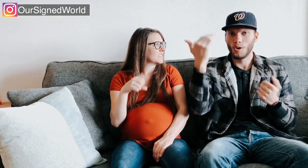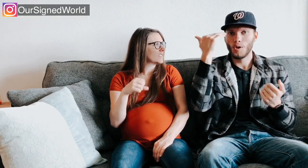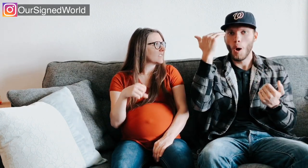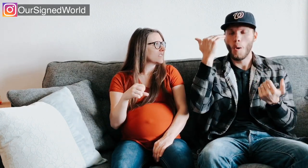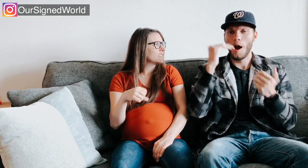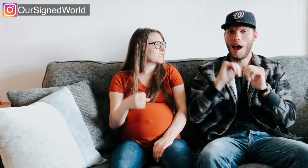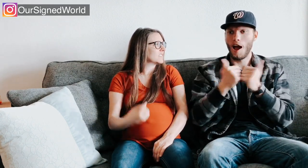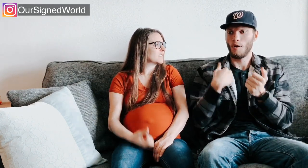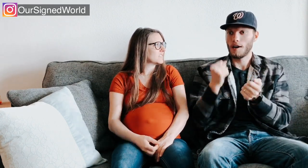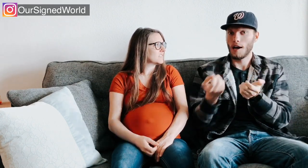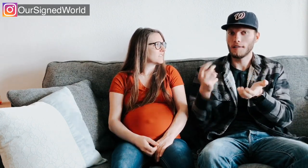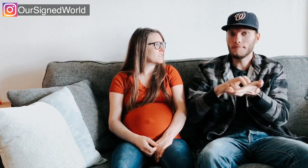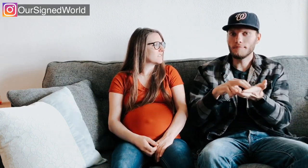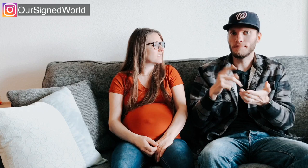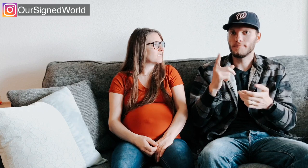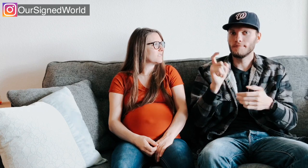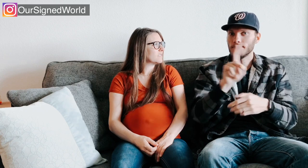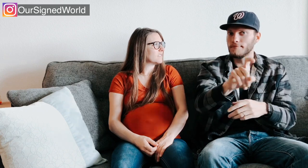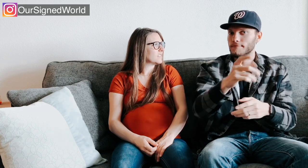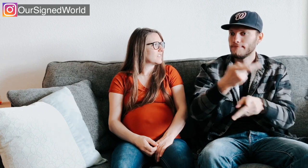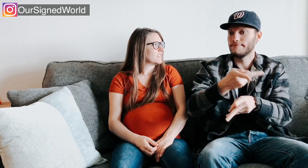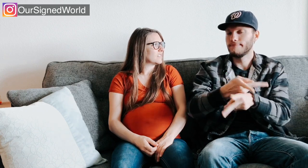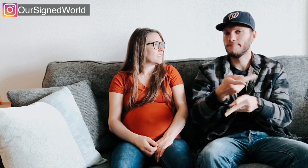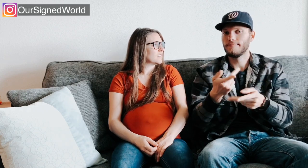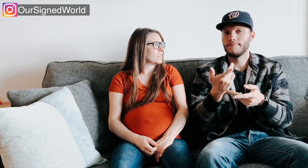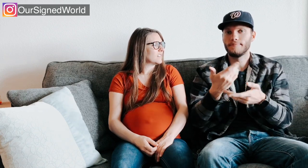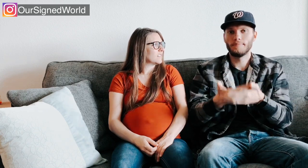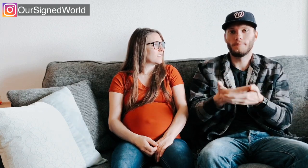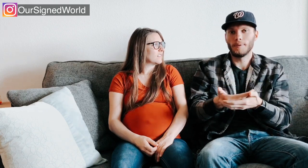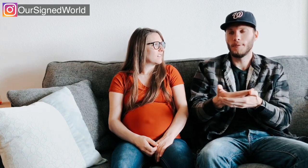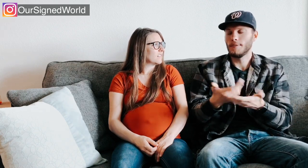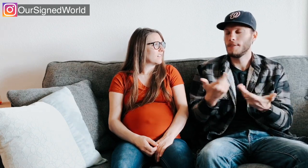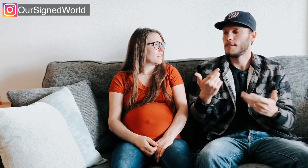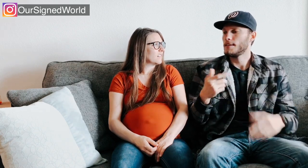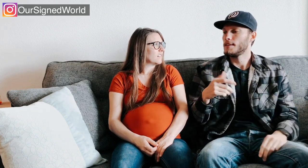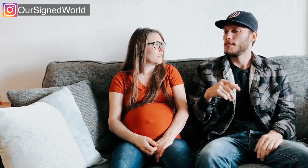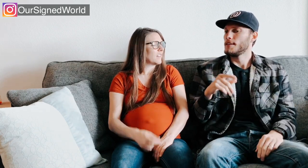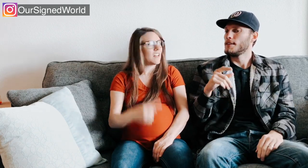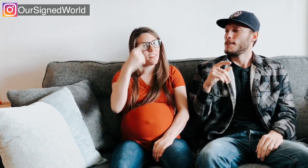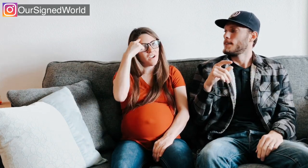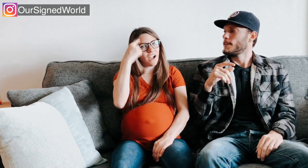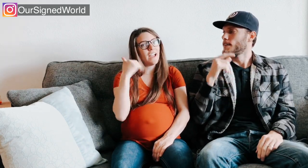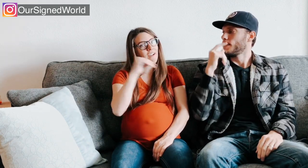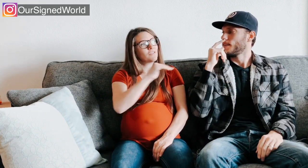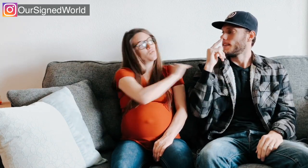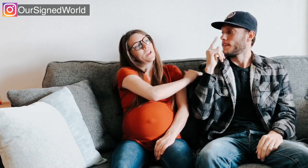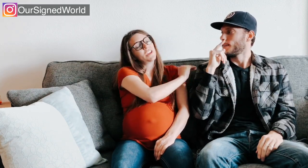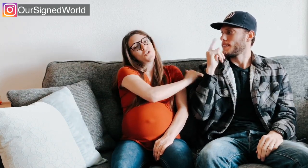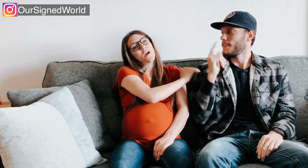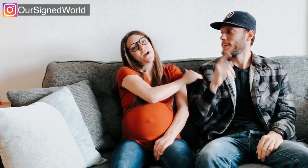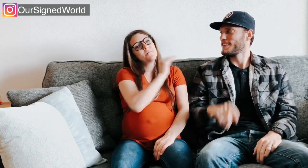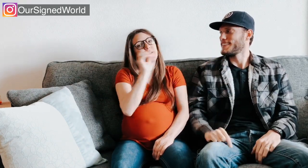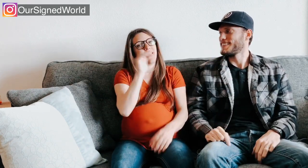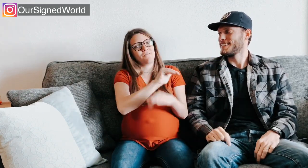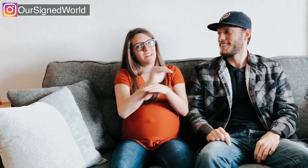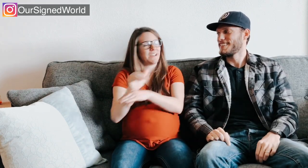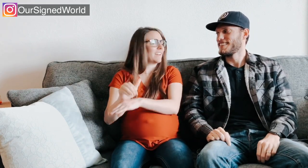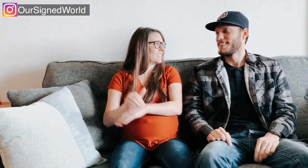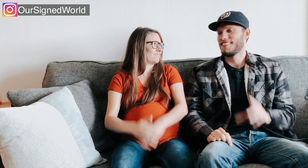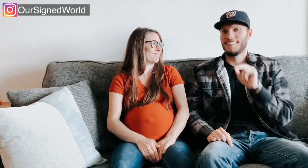How will you know when to get up and check on her? They assume I'll wake him up every night.